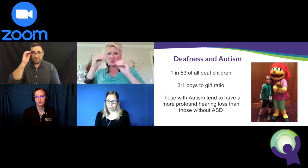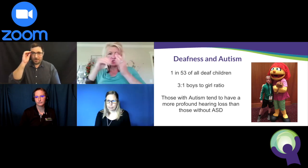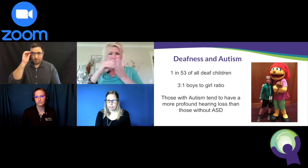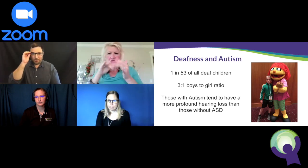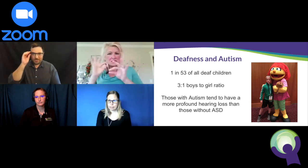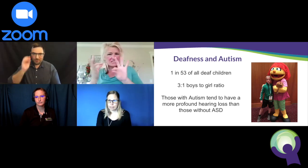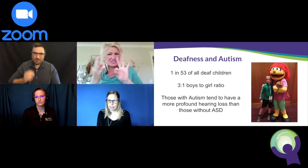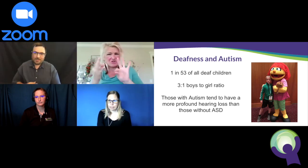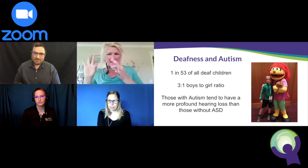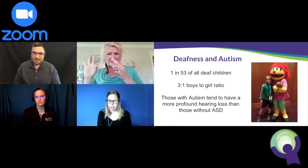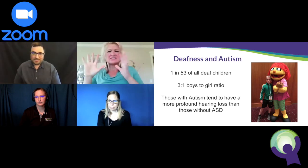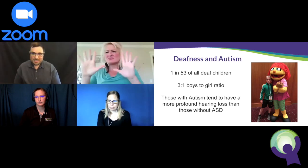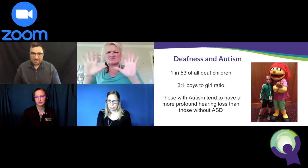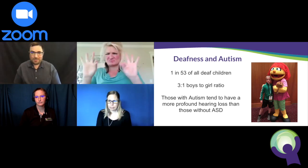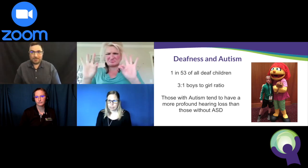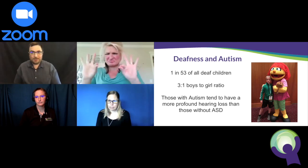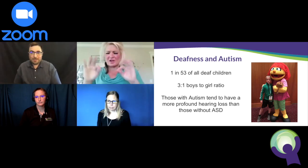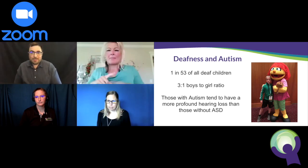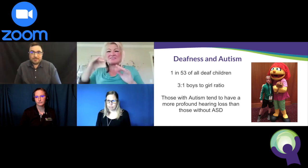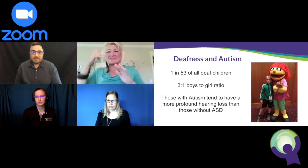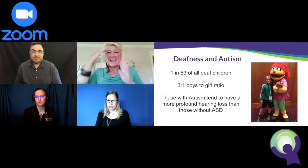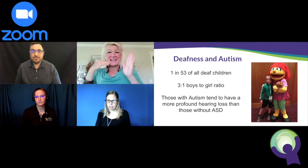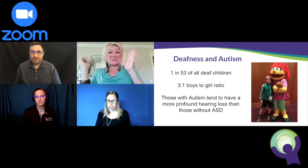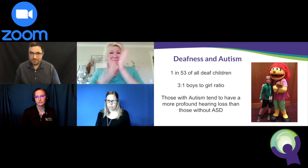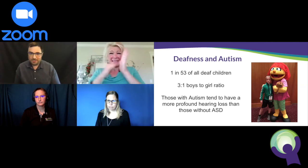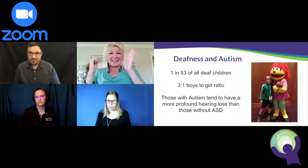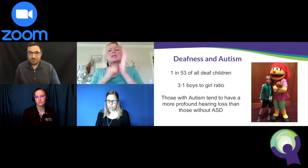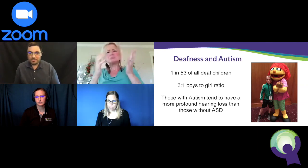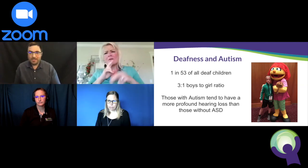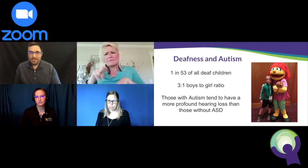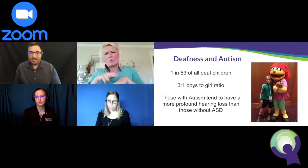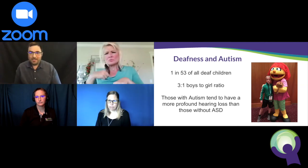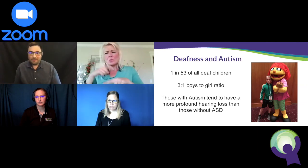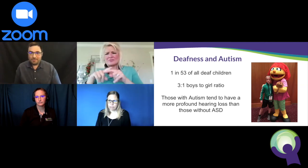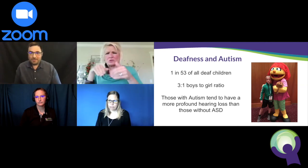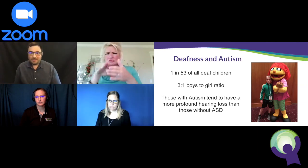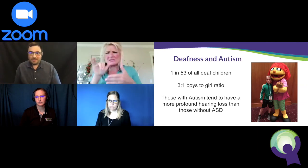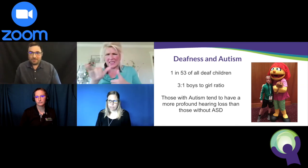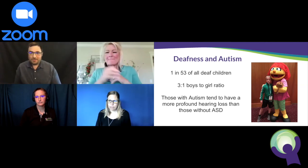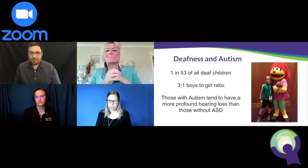and if they are with other kids and may be a distraction.